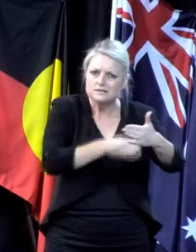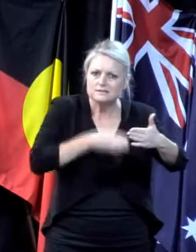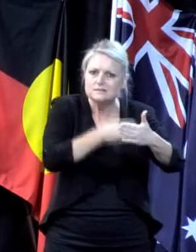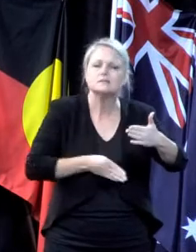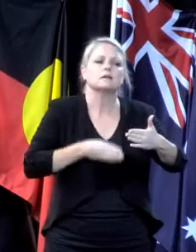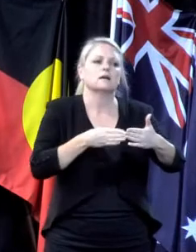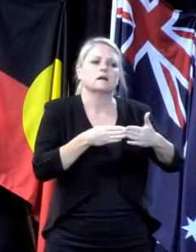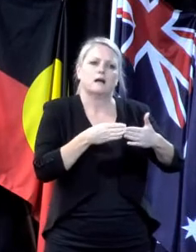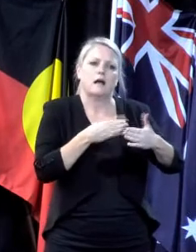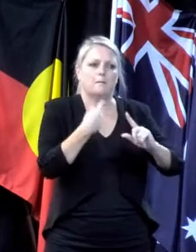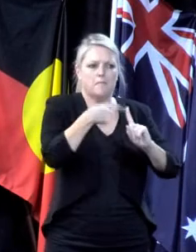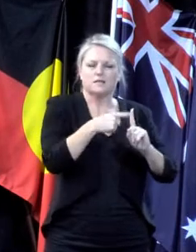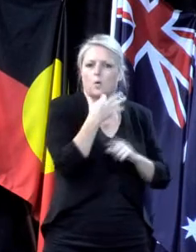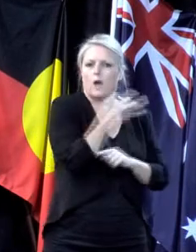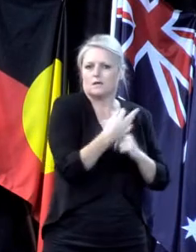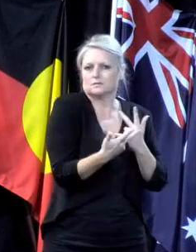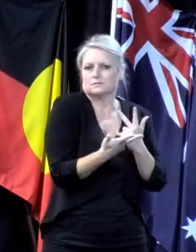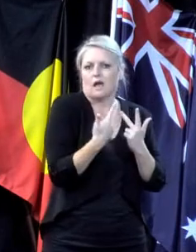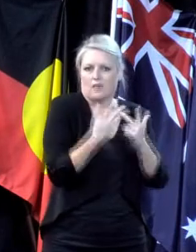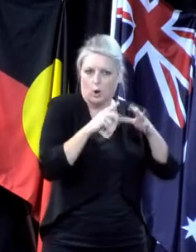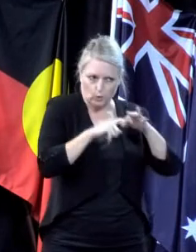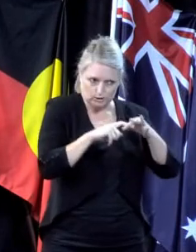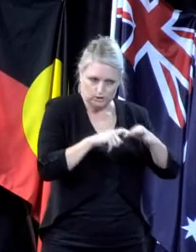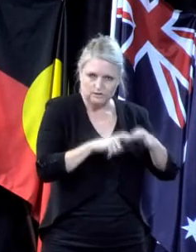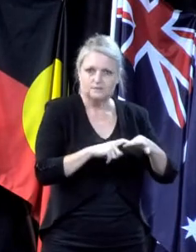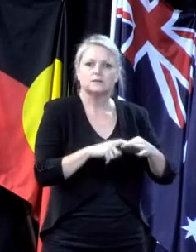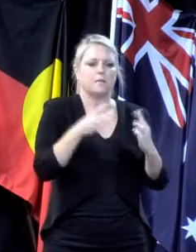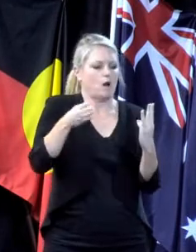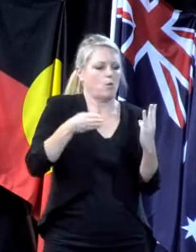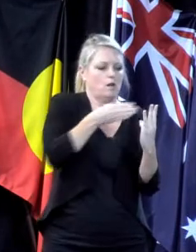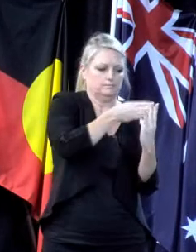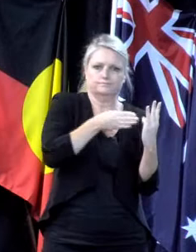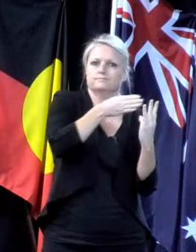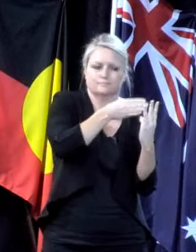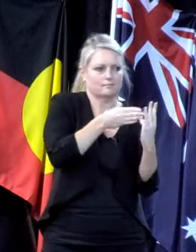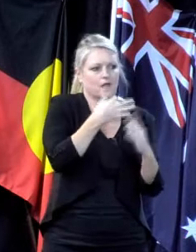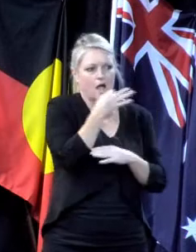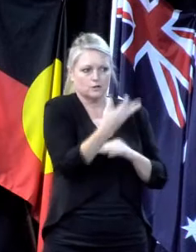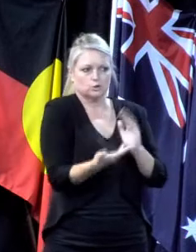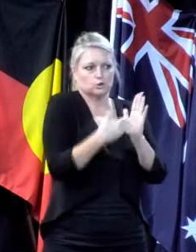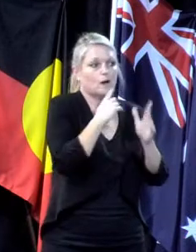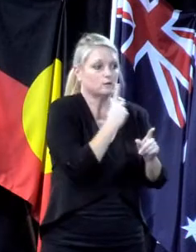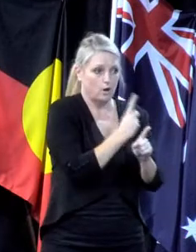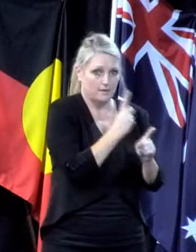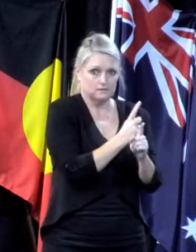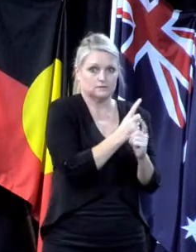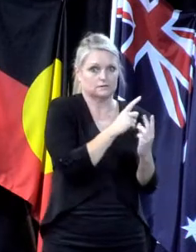But then I will come back to you, Ms Morris or Ms Kauppila, on anything that we haven’t already covered off that should be in your statement.